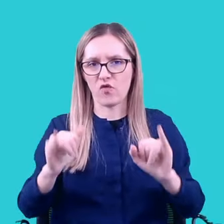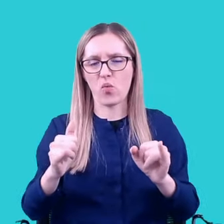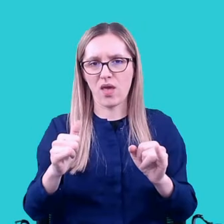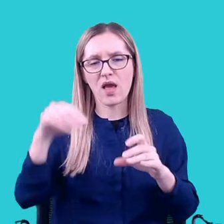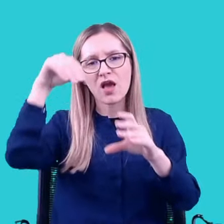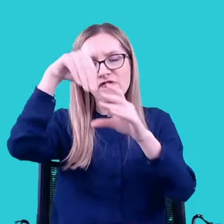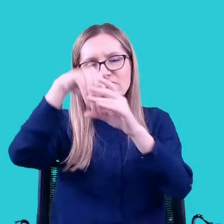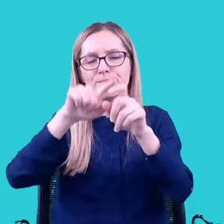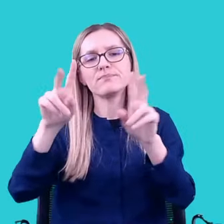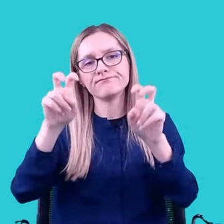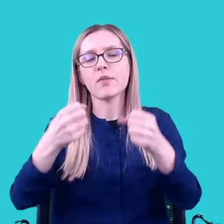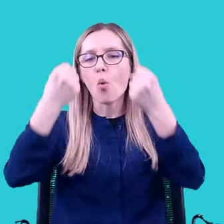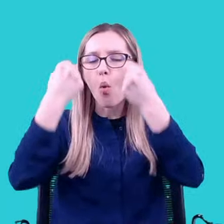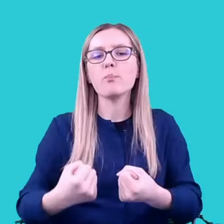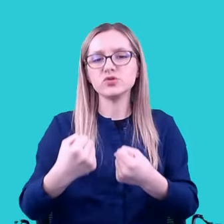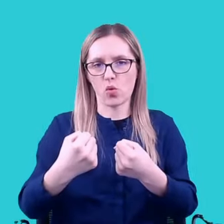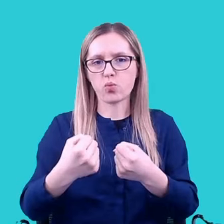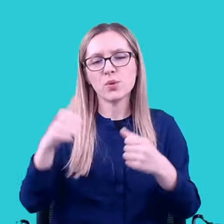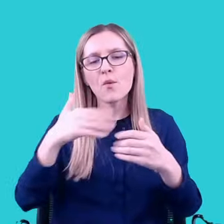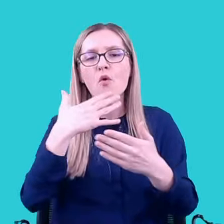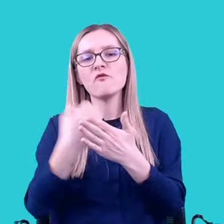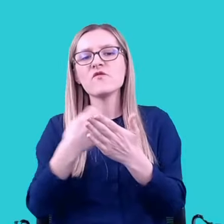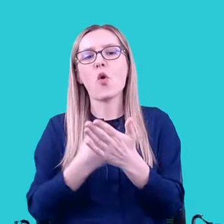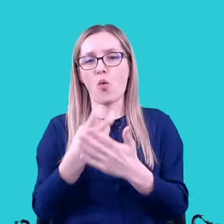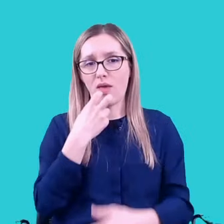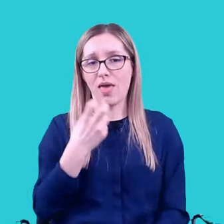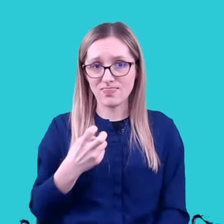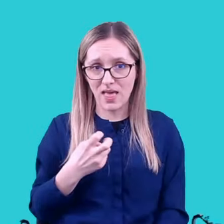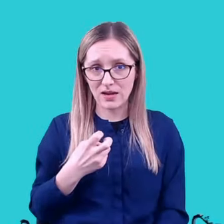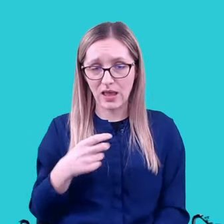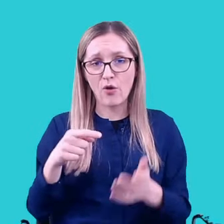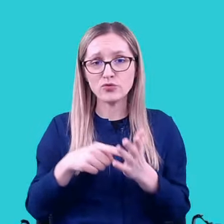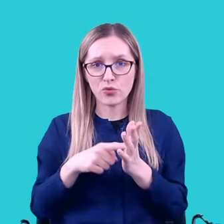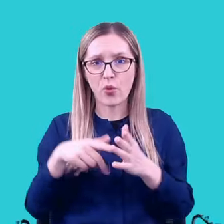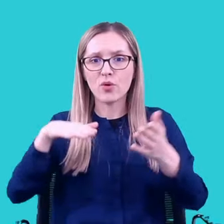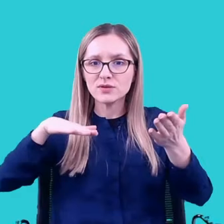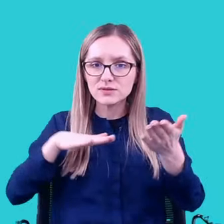that is, something that uses electrical energy, the electrons will start to flow.